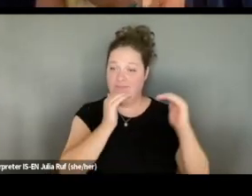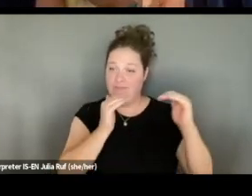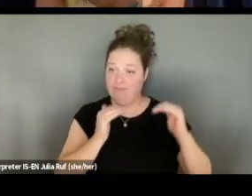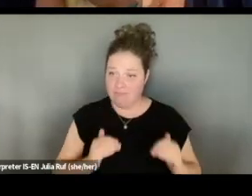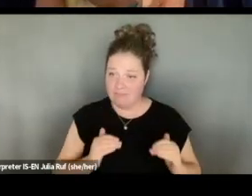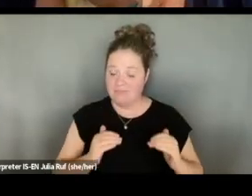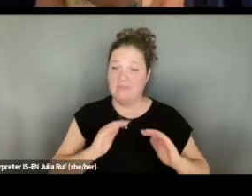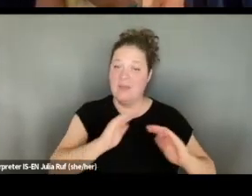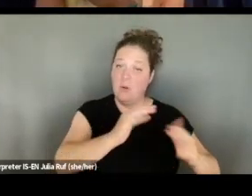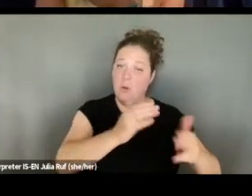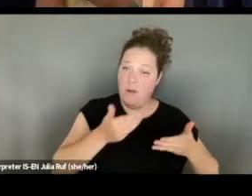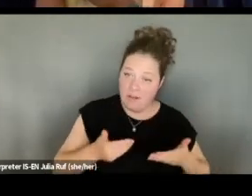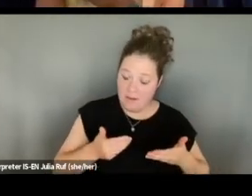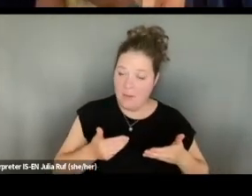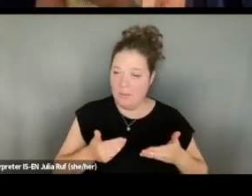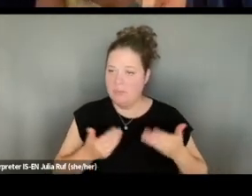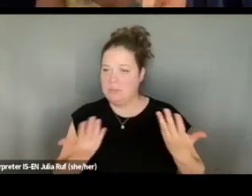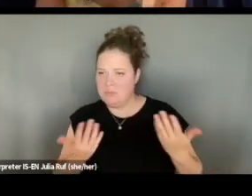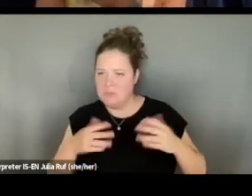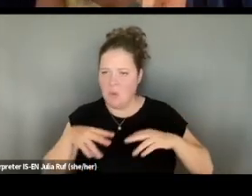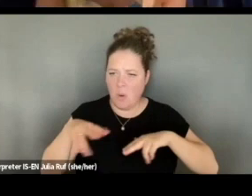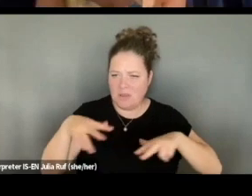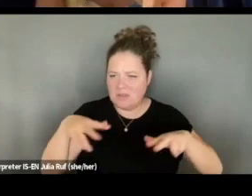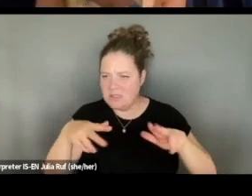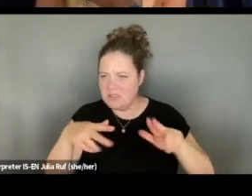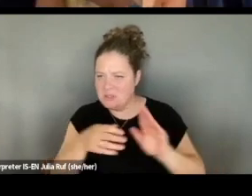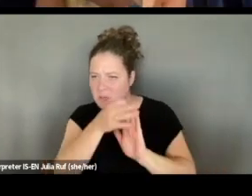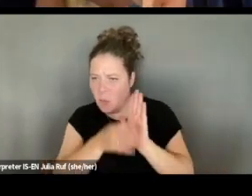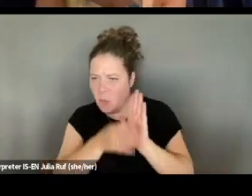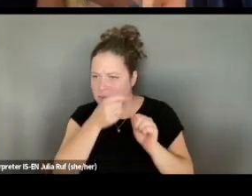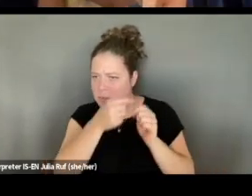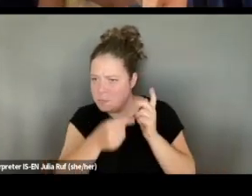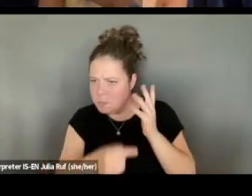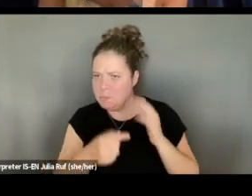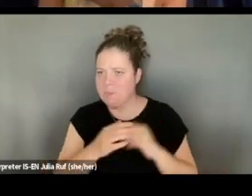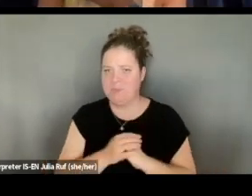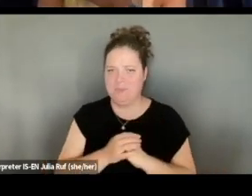is a little bit a welcome and housekeeping and also introduction.